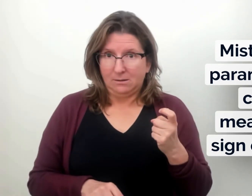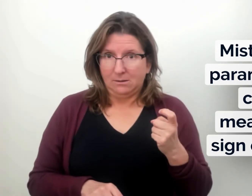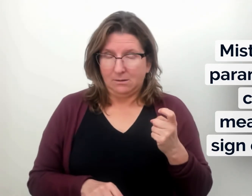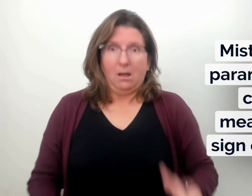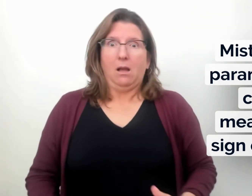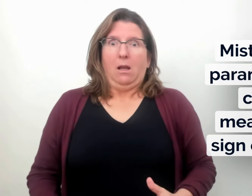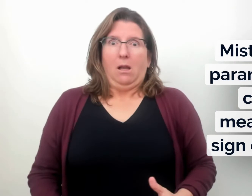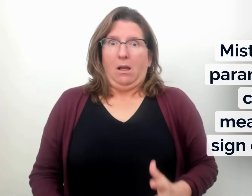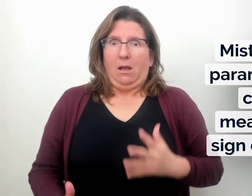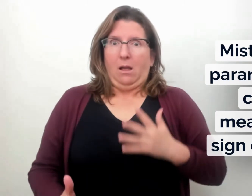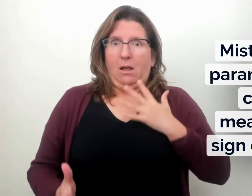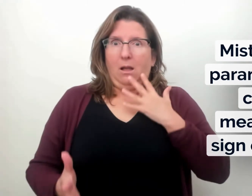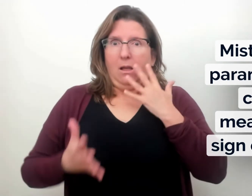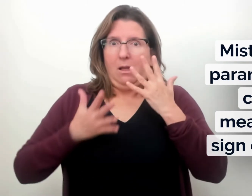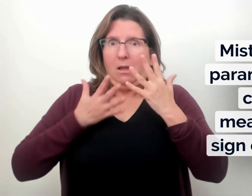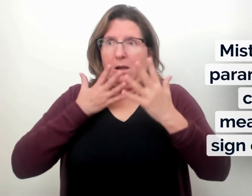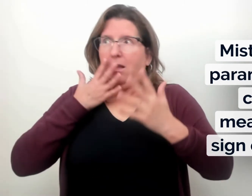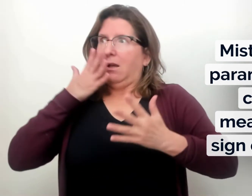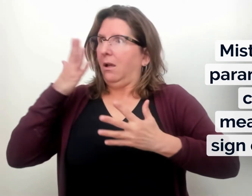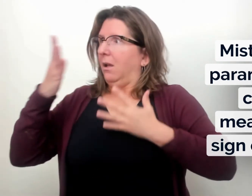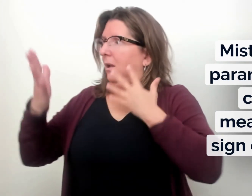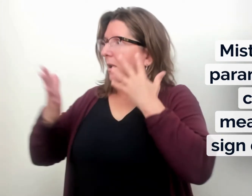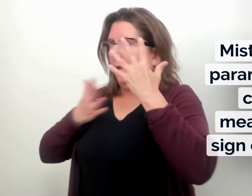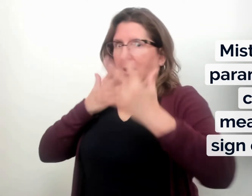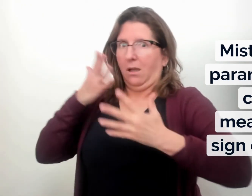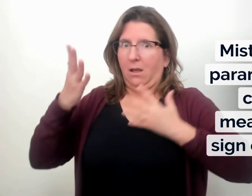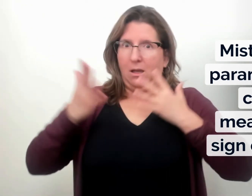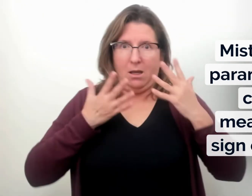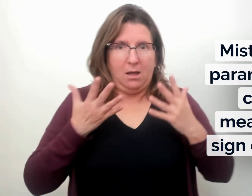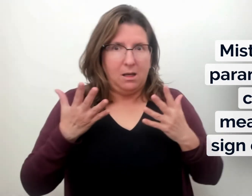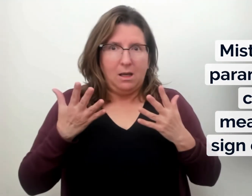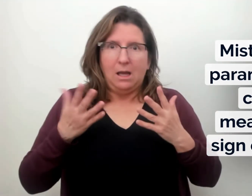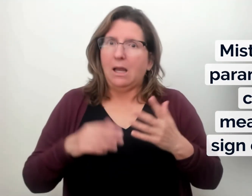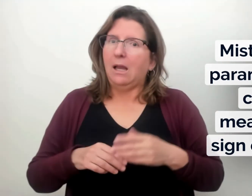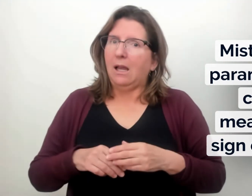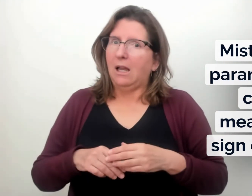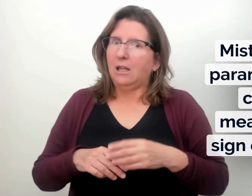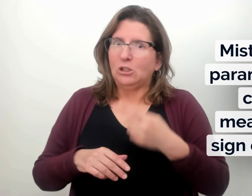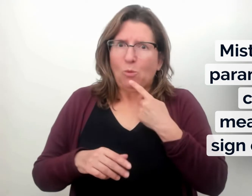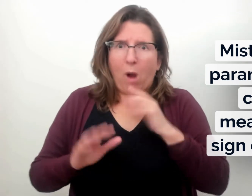Of course, she didn't like that!